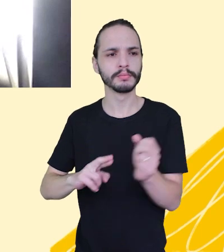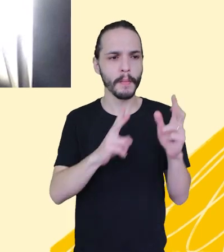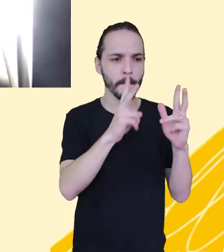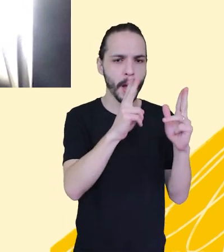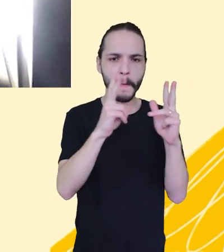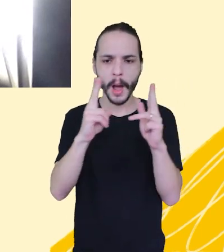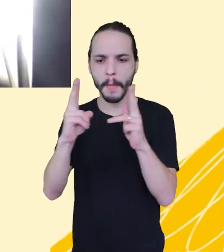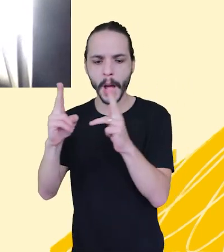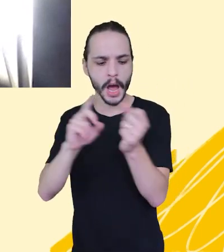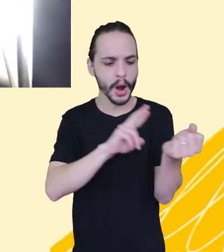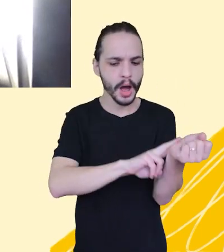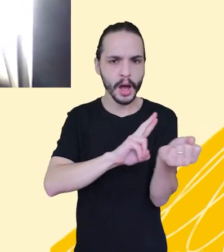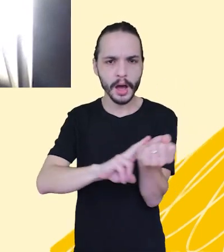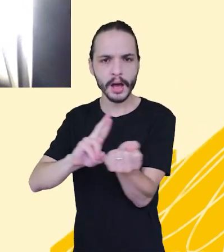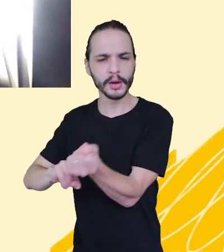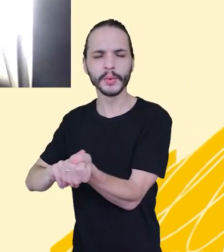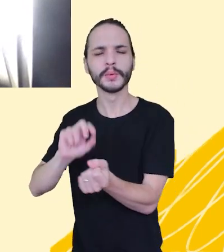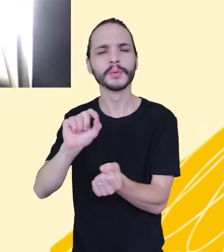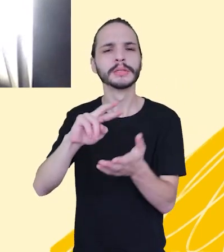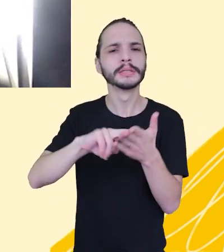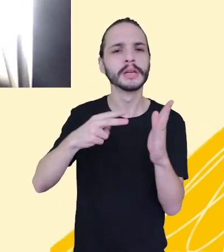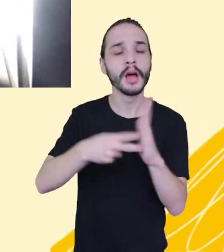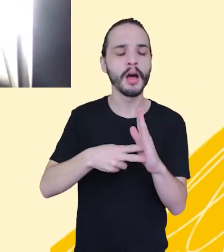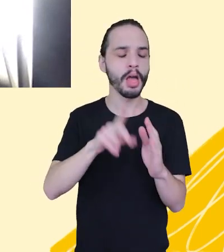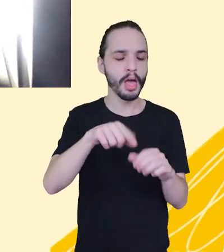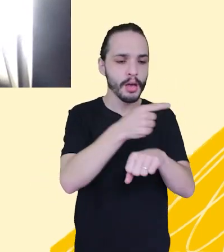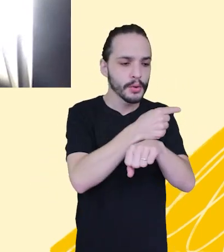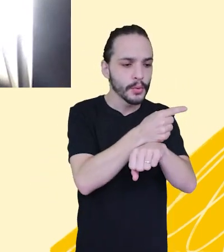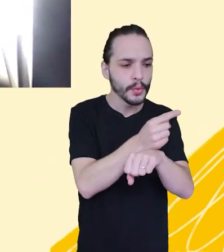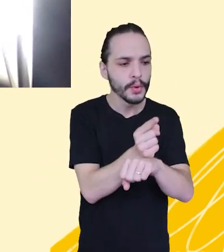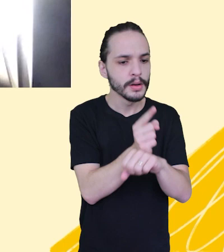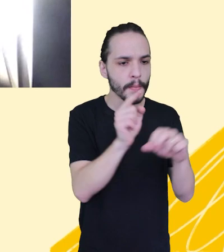which means how long are the shots.